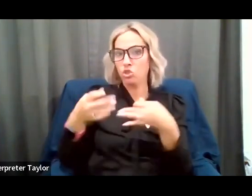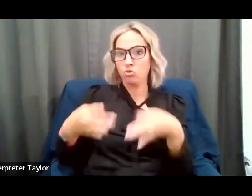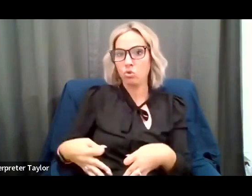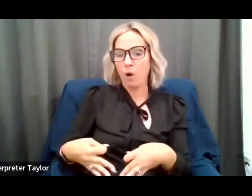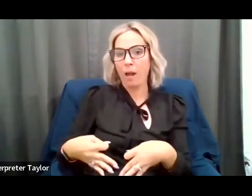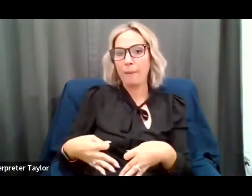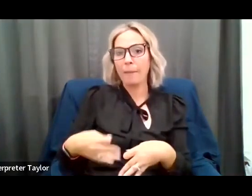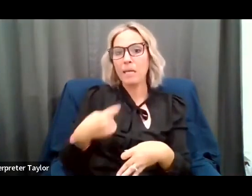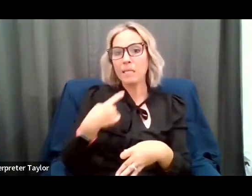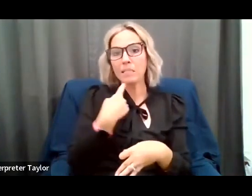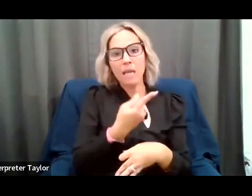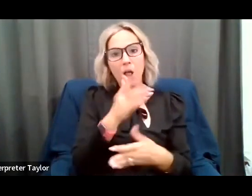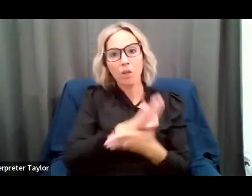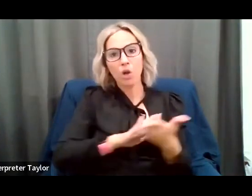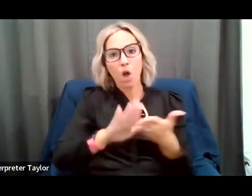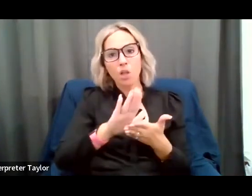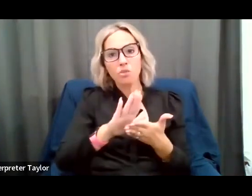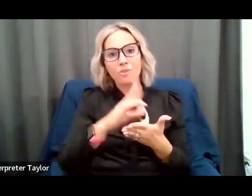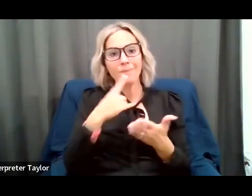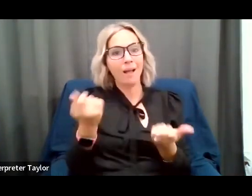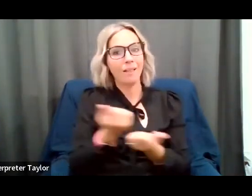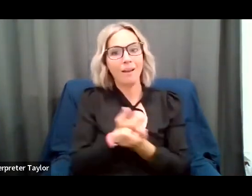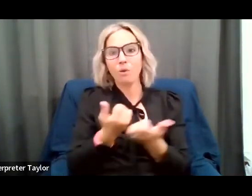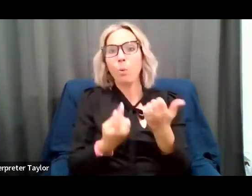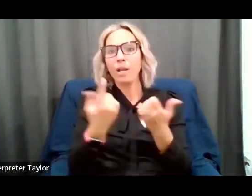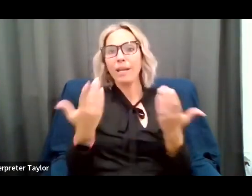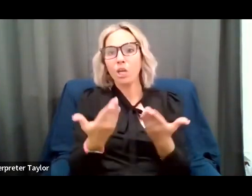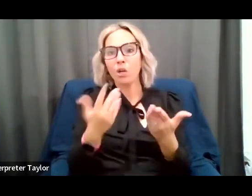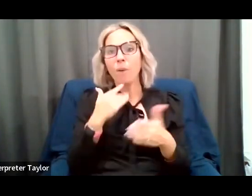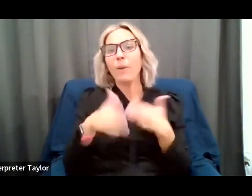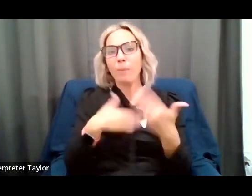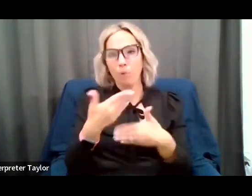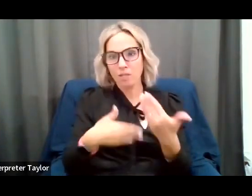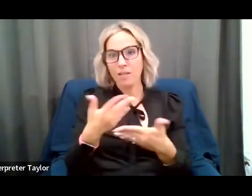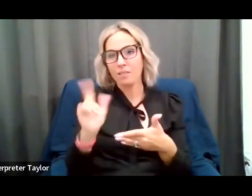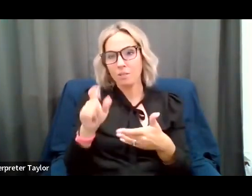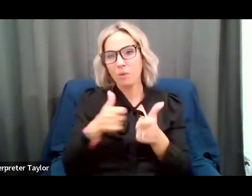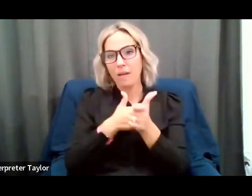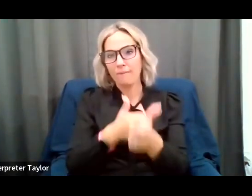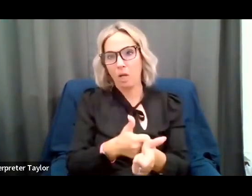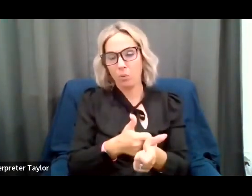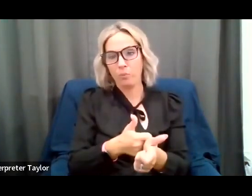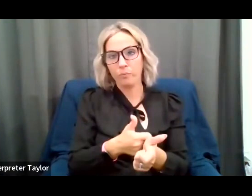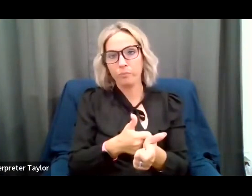the college and tell everyone here of processes that we need to follow. And so those are procedures